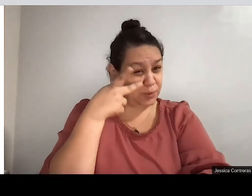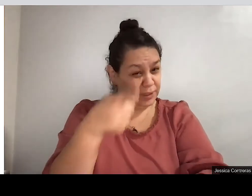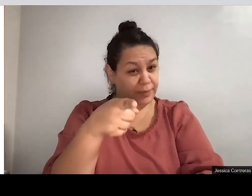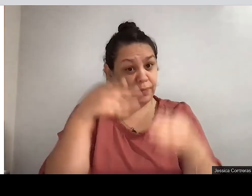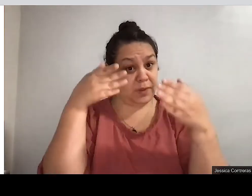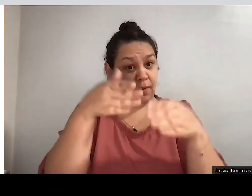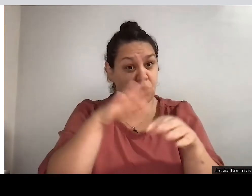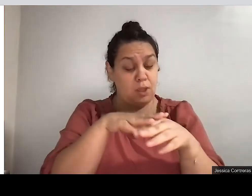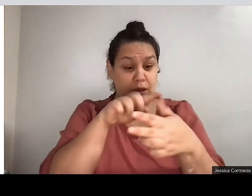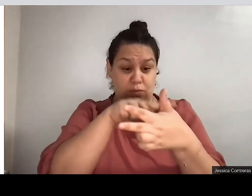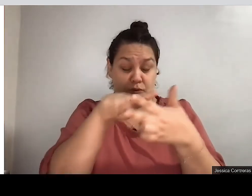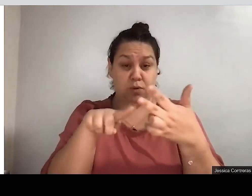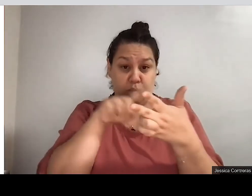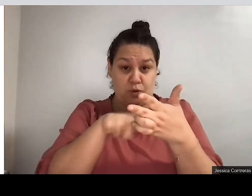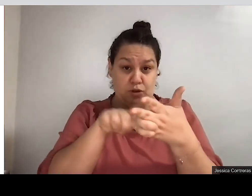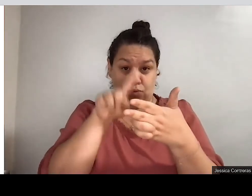I’ll expand on the findings for each research question.